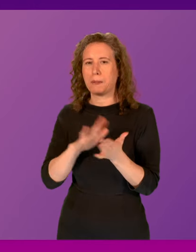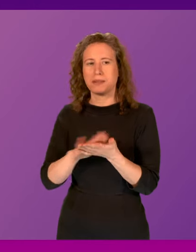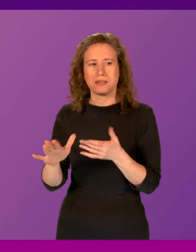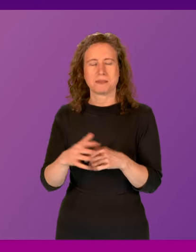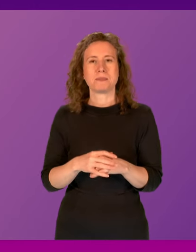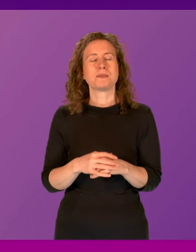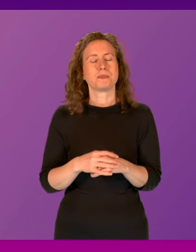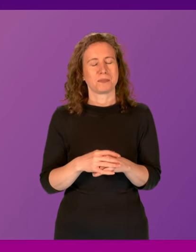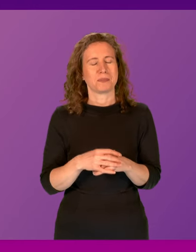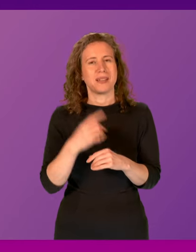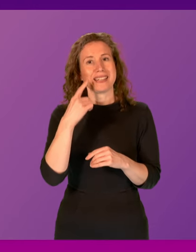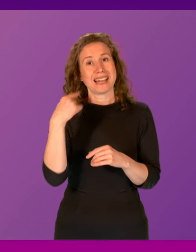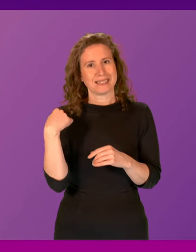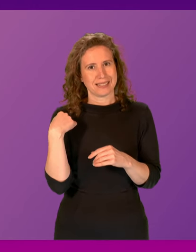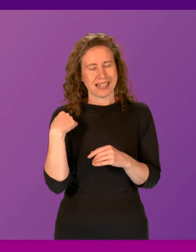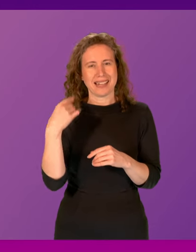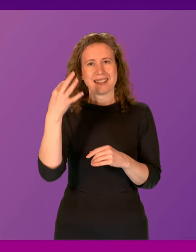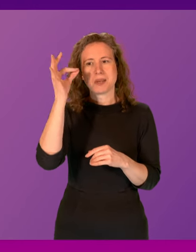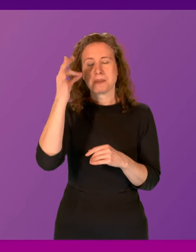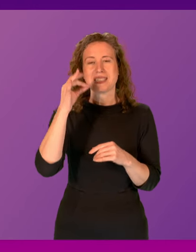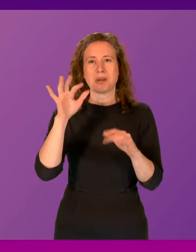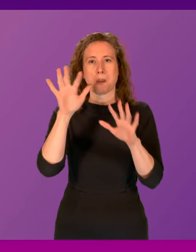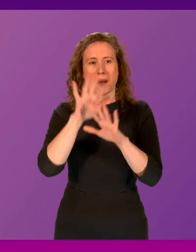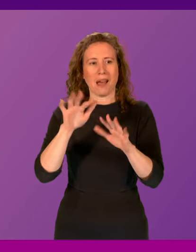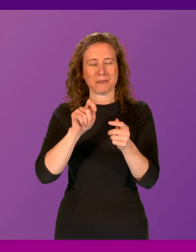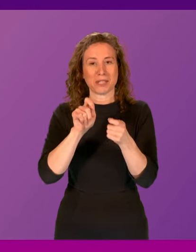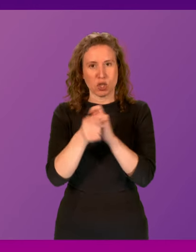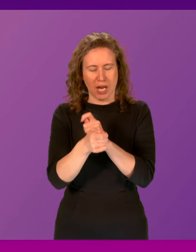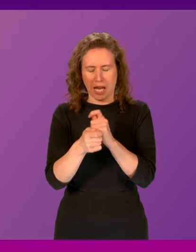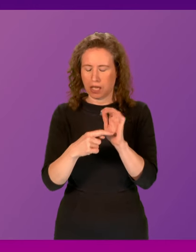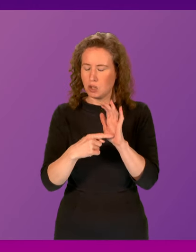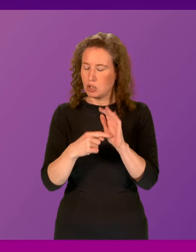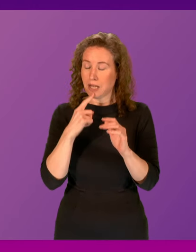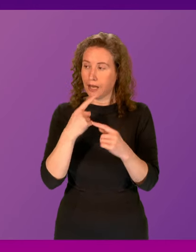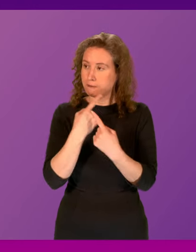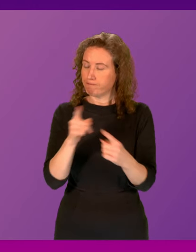Yesterday, the Climate Change Committee delivered a devastating verdict on the